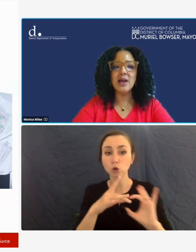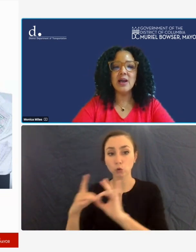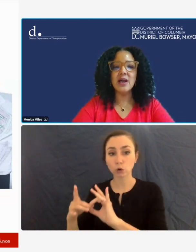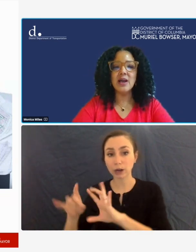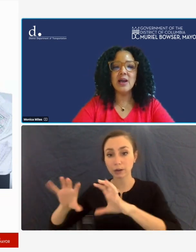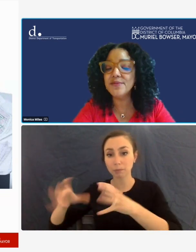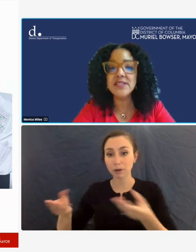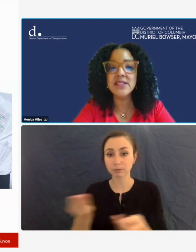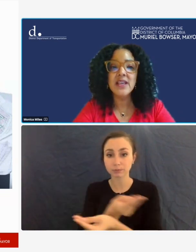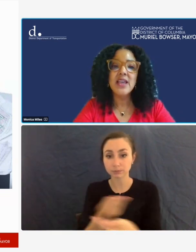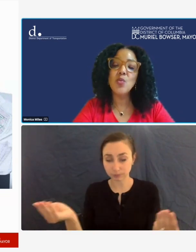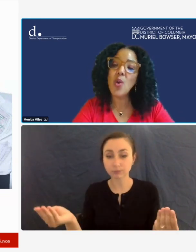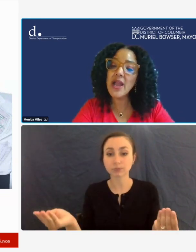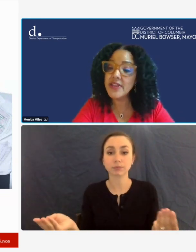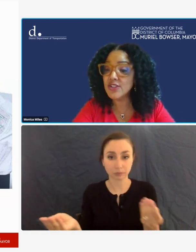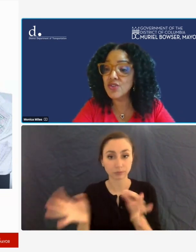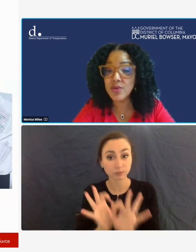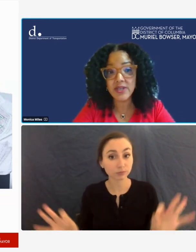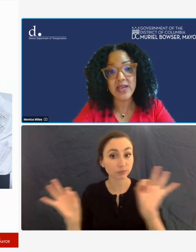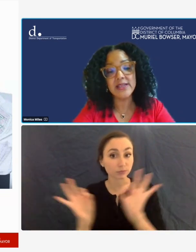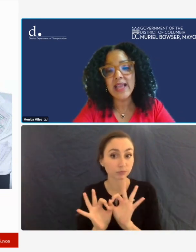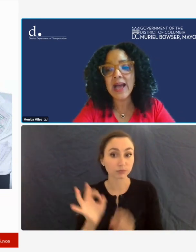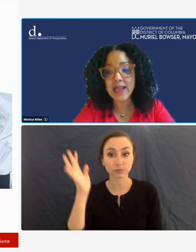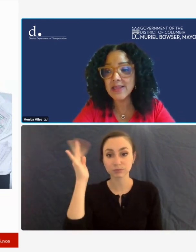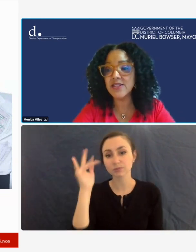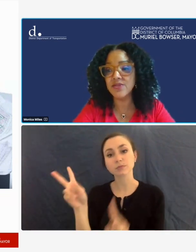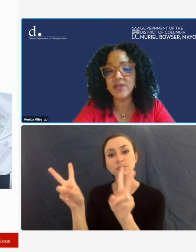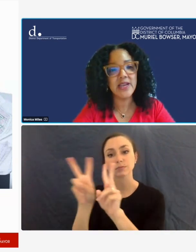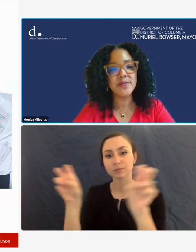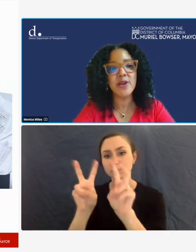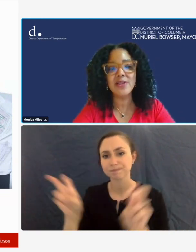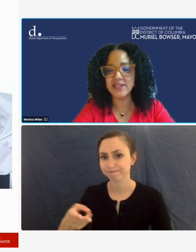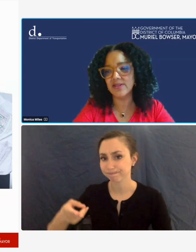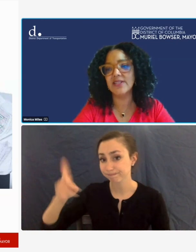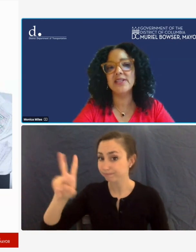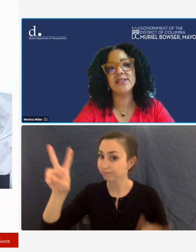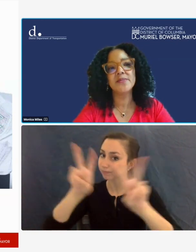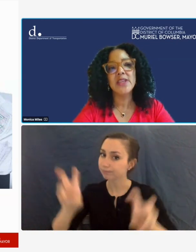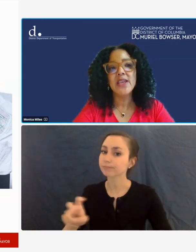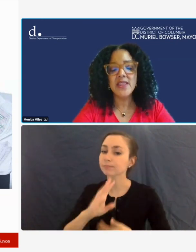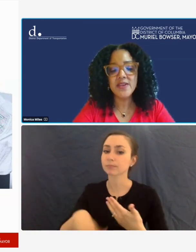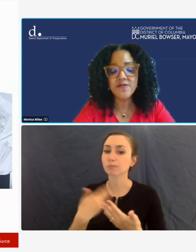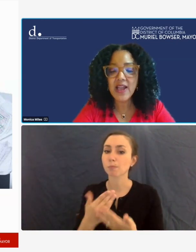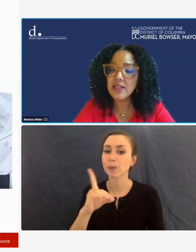make a difference and why they are scrutinized highly scrutinized by all dlts then finally we